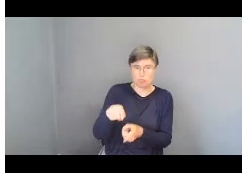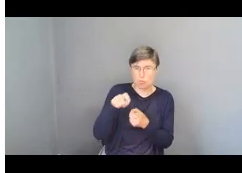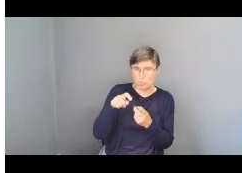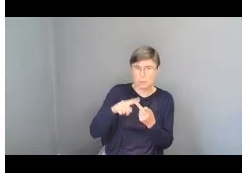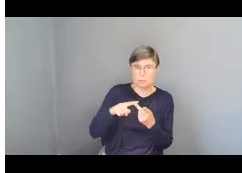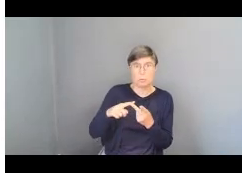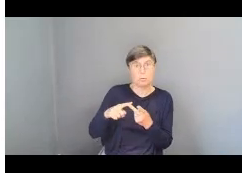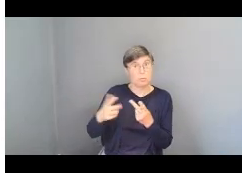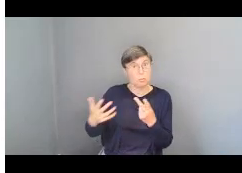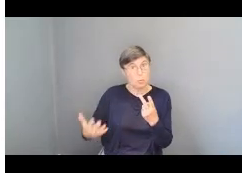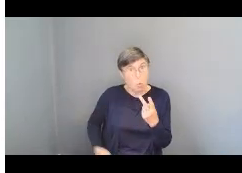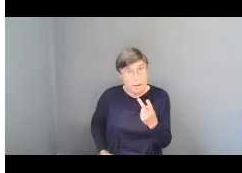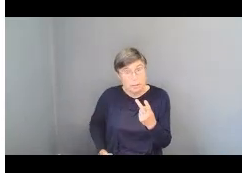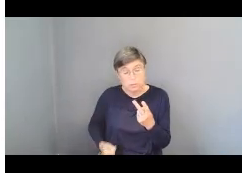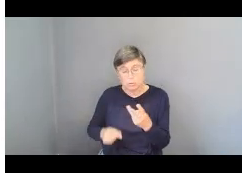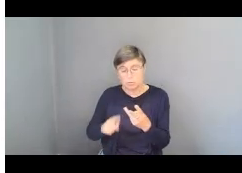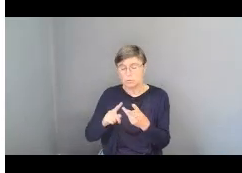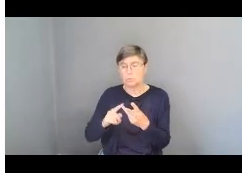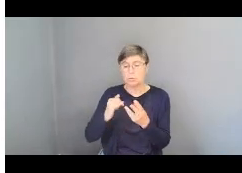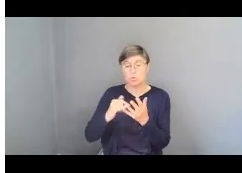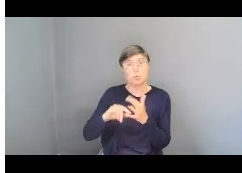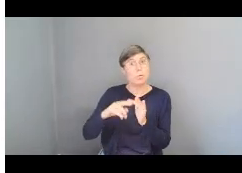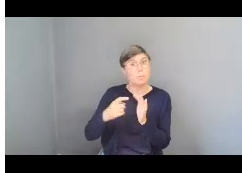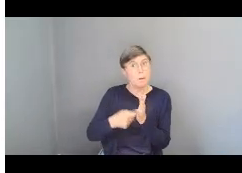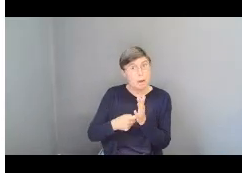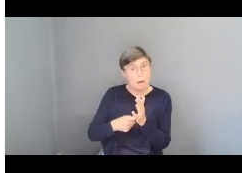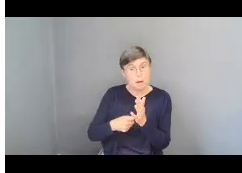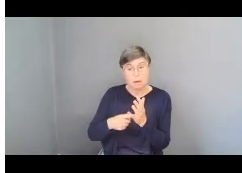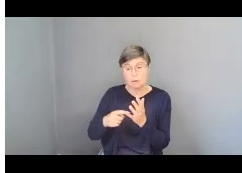superannuation and insurance.